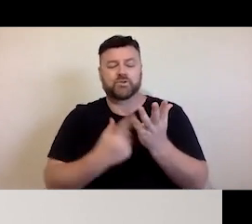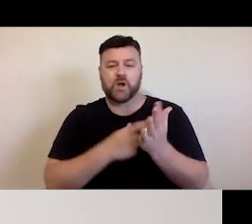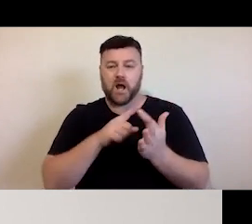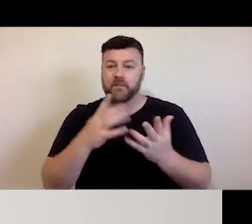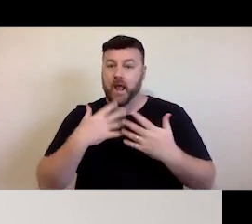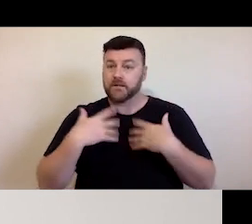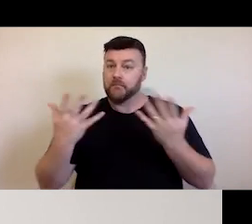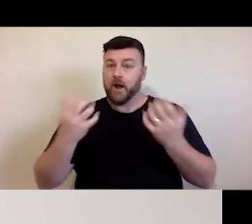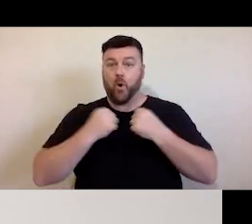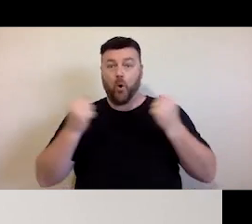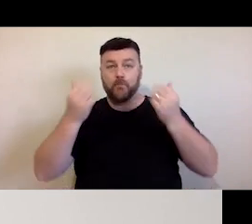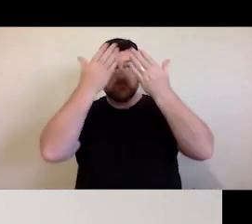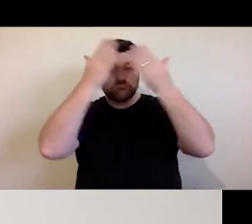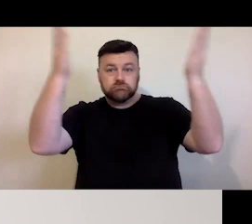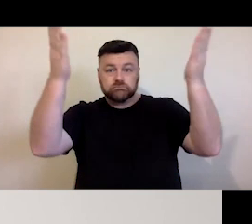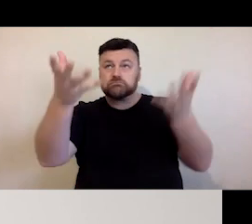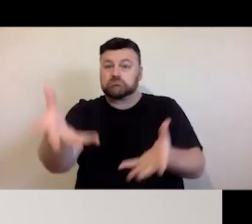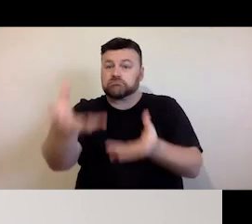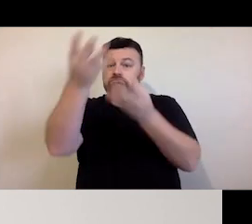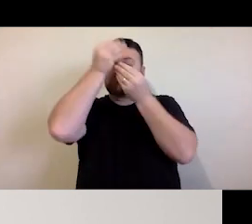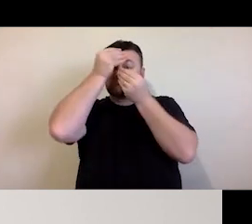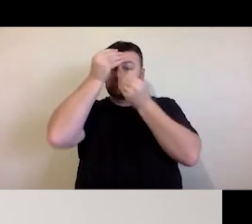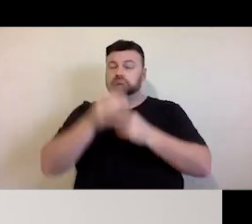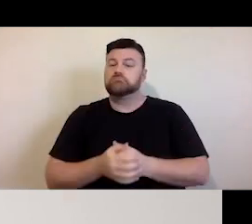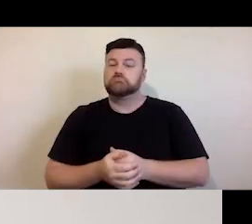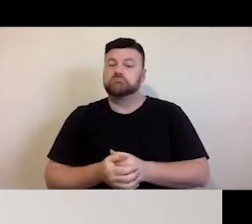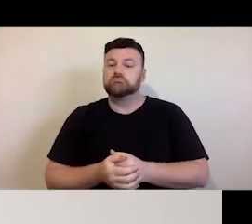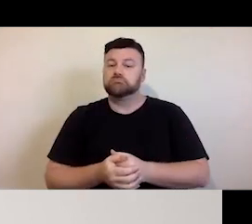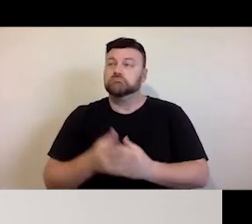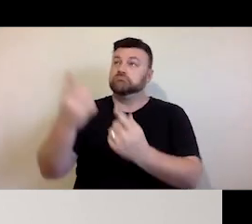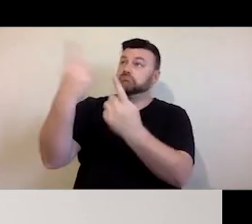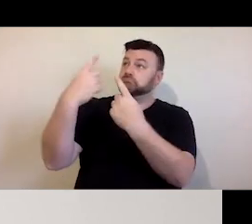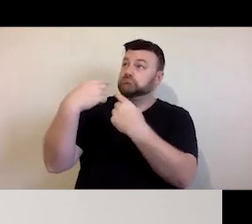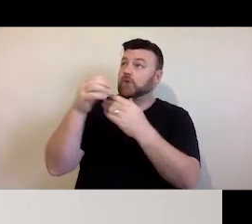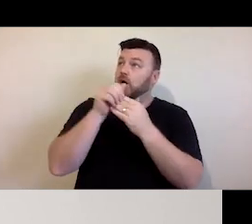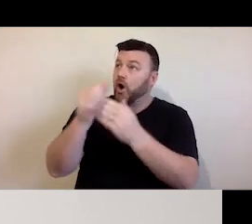teaching instruction and guidance. Now this does not mean the absence